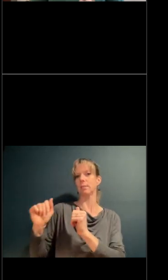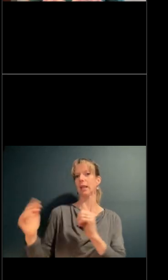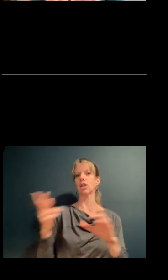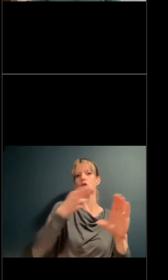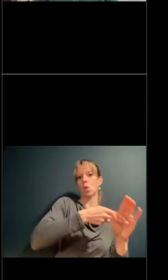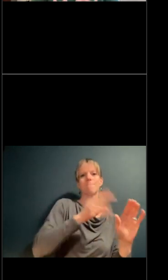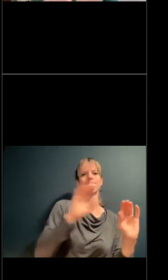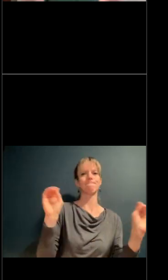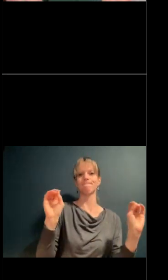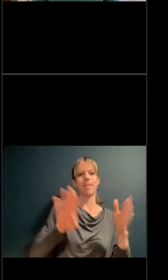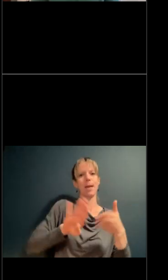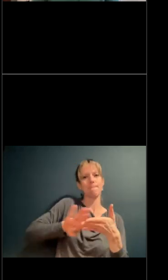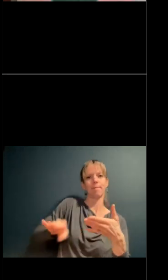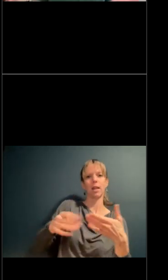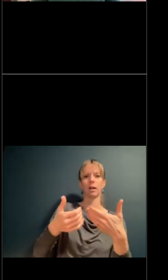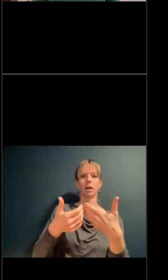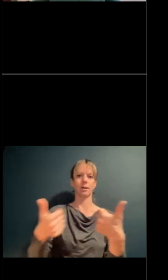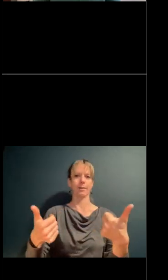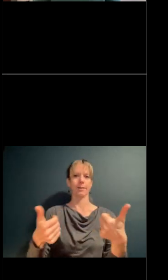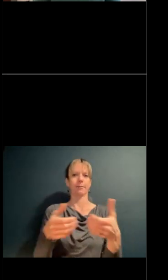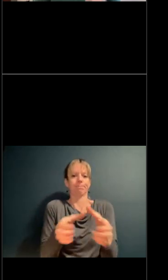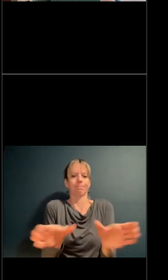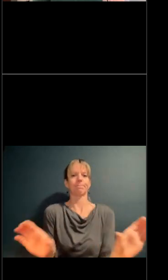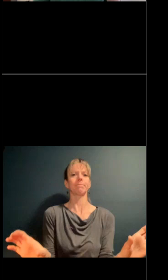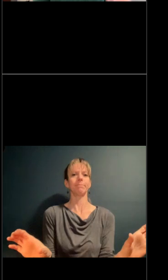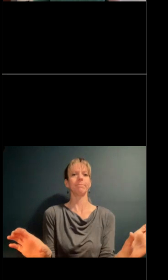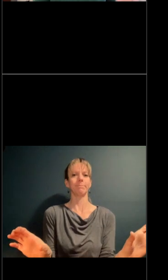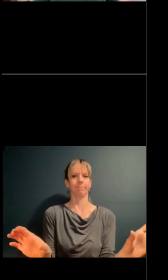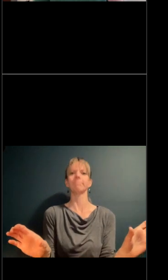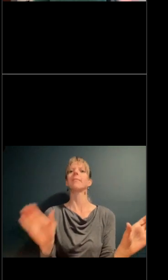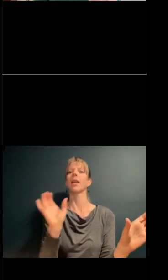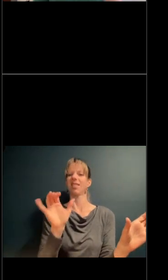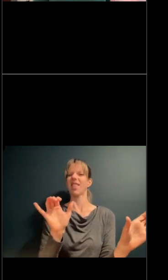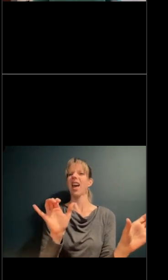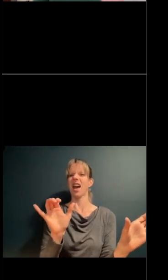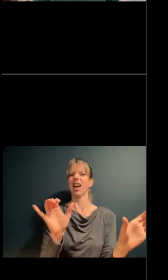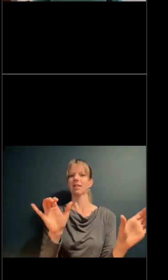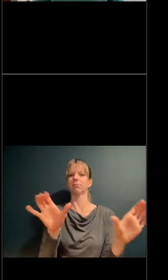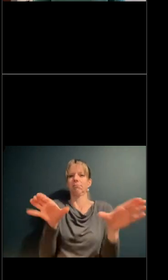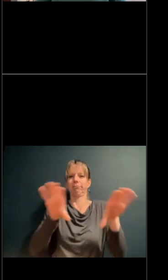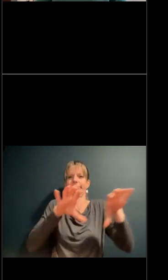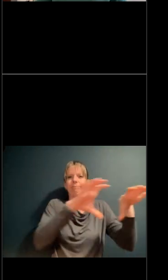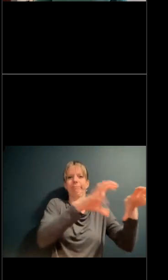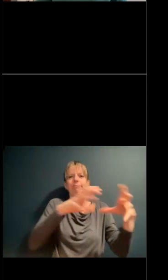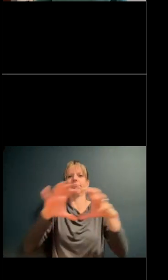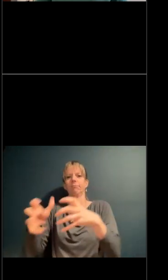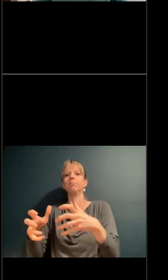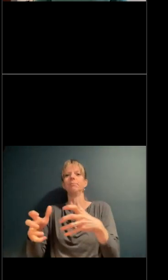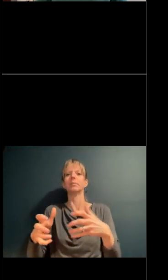So again, living lives separate and apart was sort of the way things were at that time.